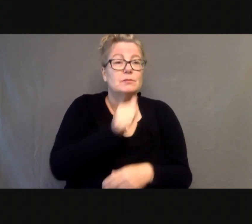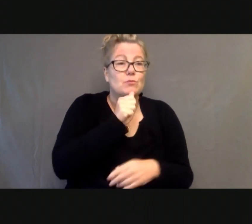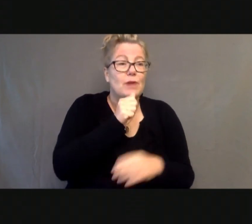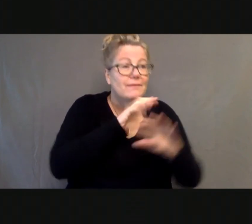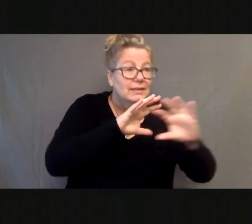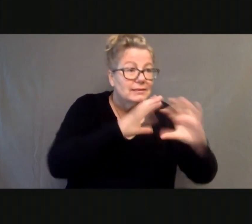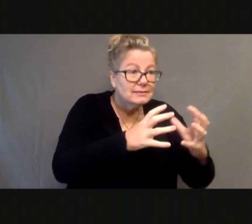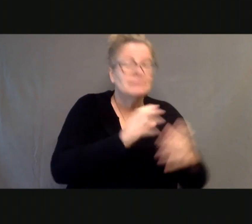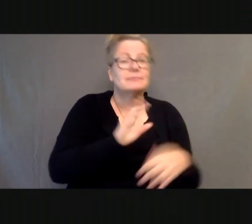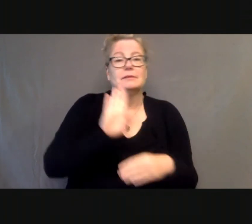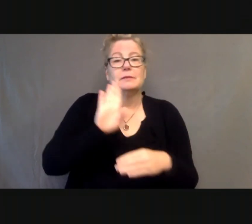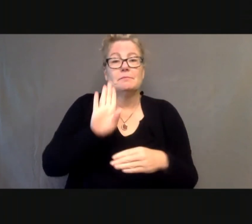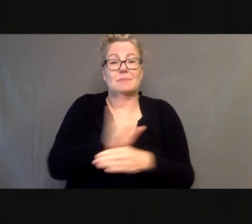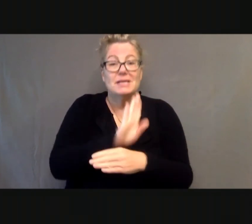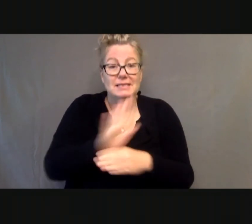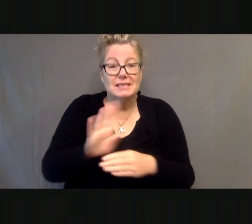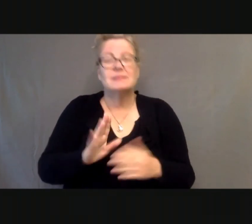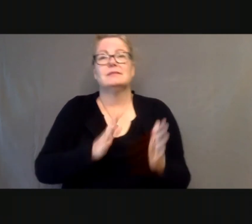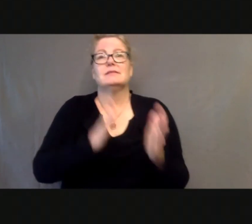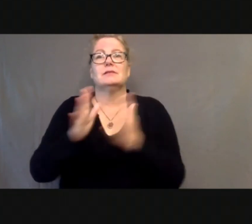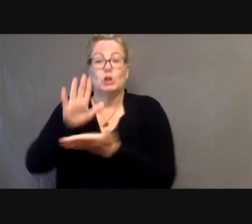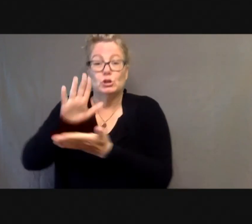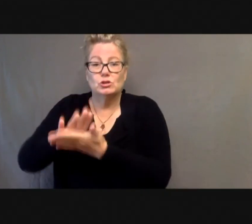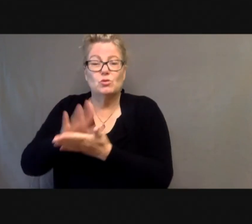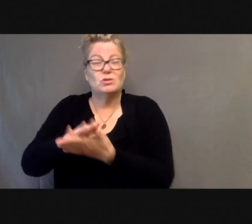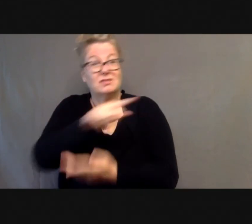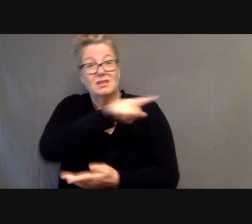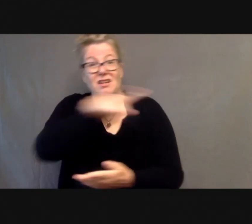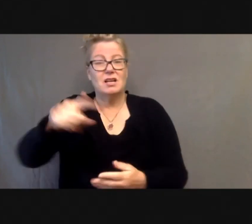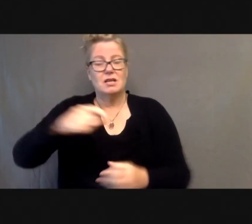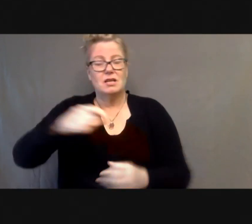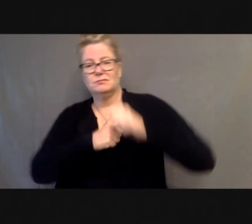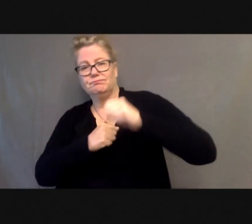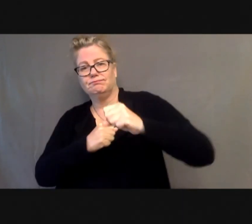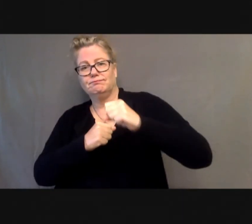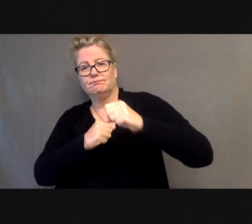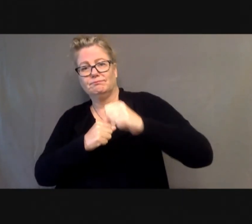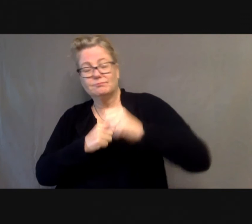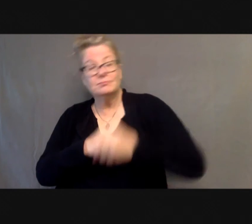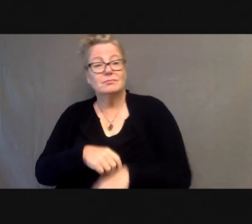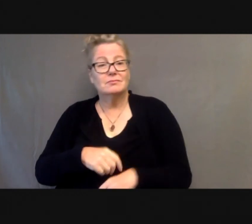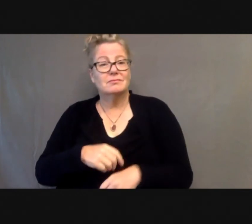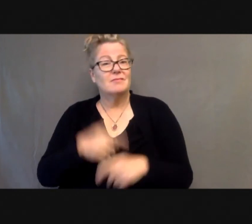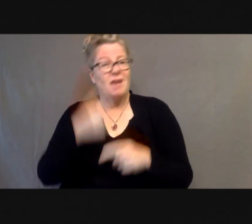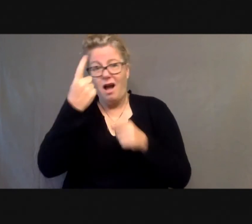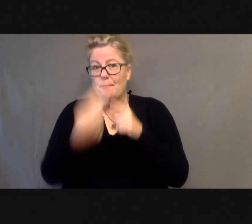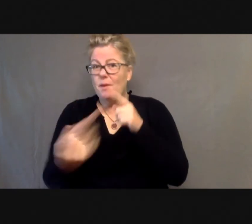they've been very opposed. So the disability civil rights laws can be considered a compromise